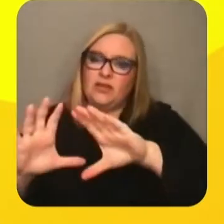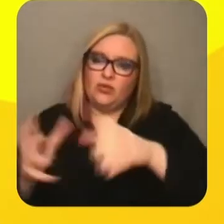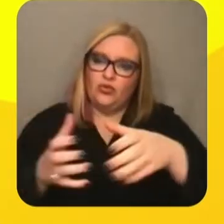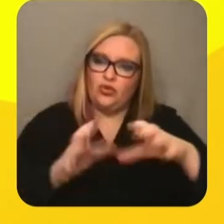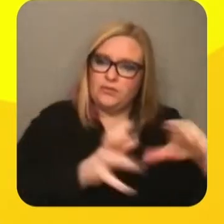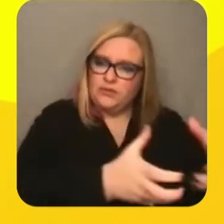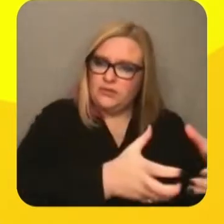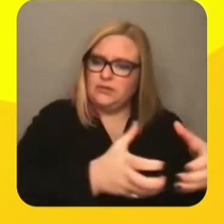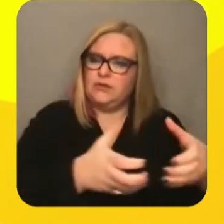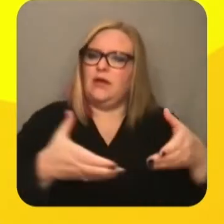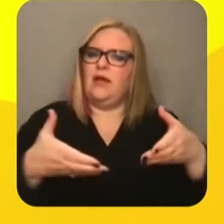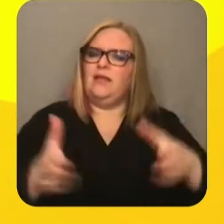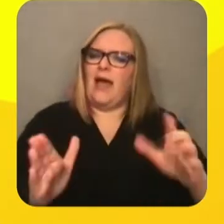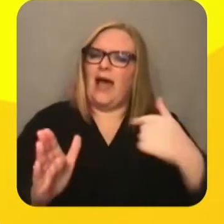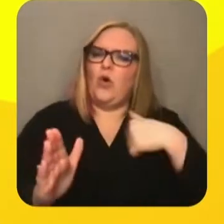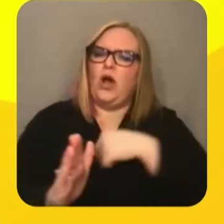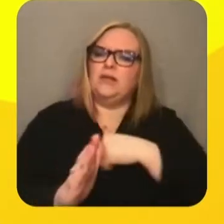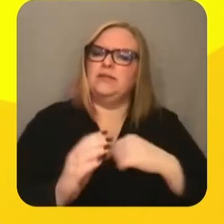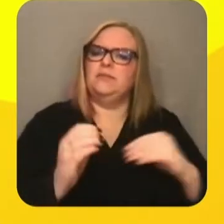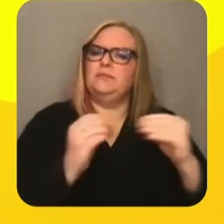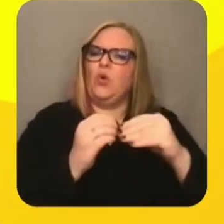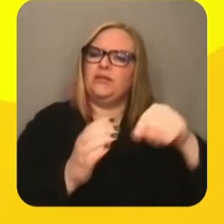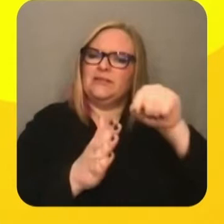of get deeper insights into race where we cannot get through data.